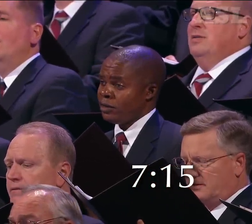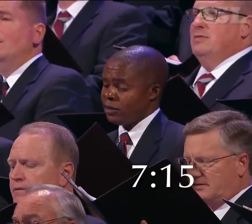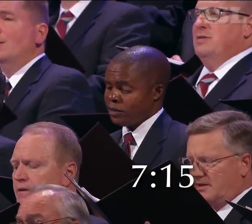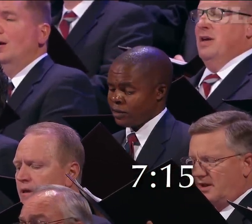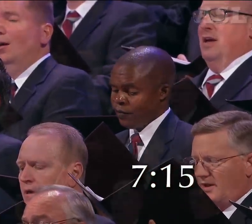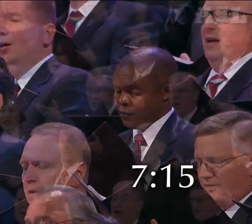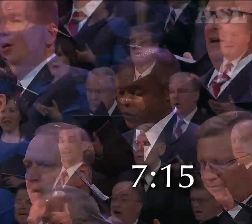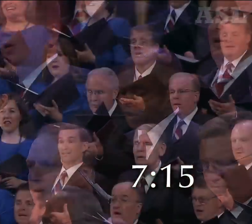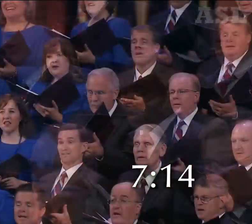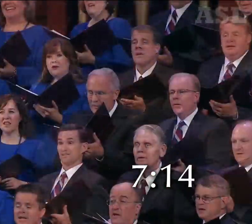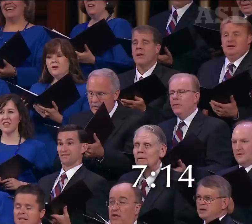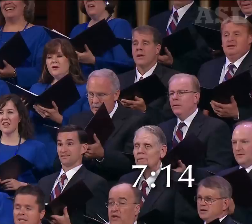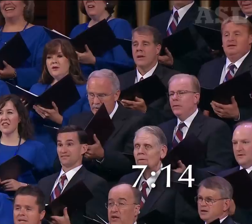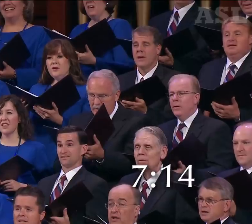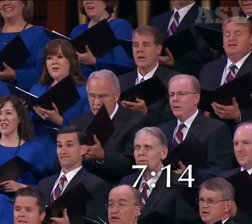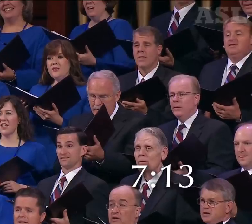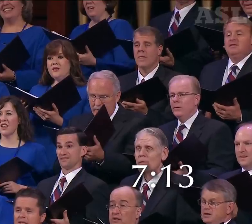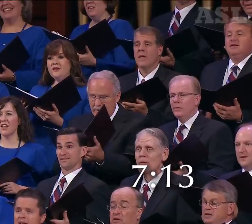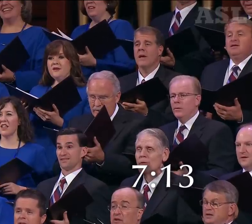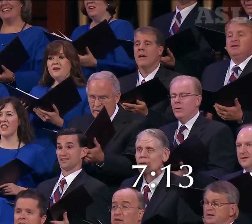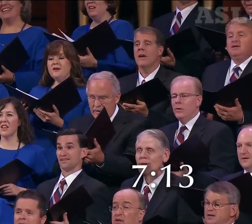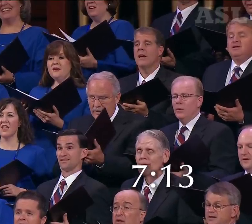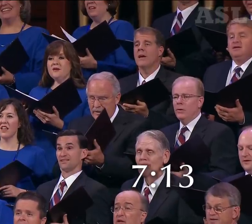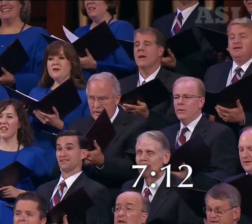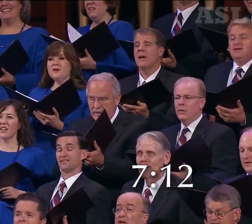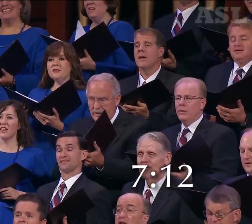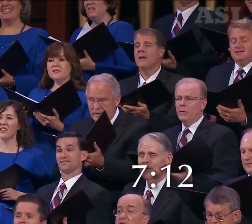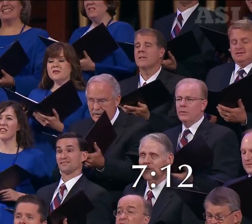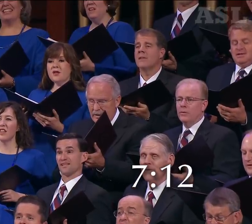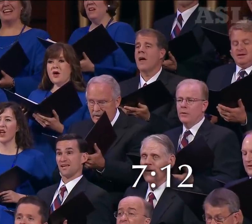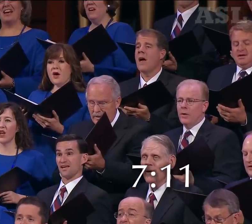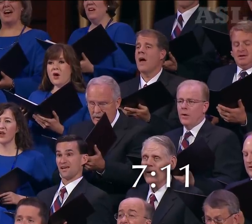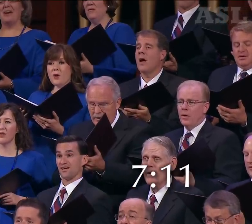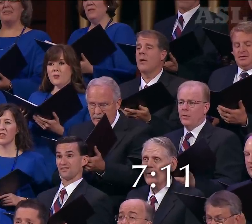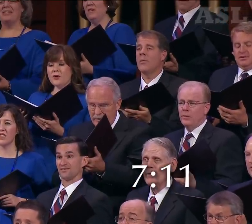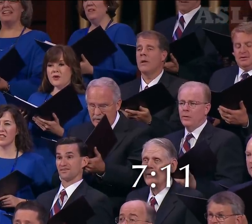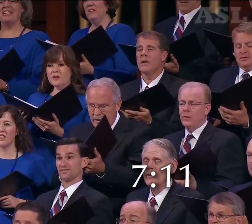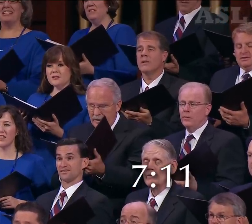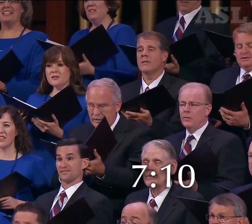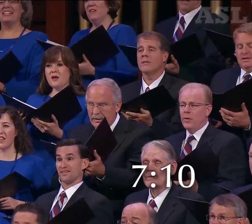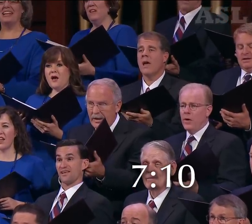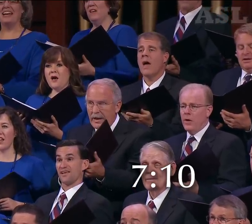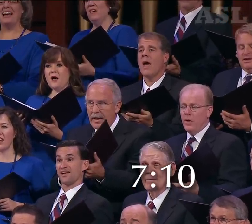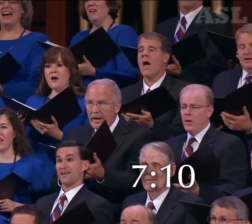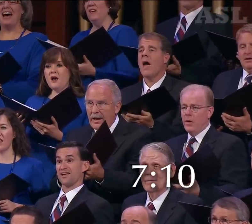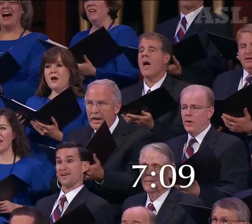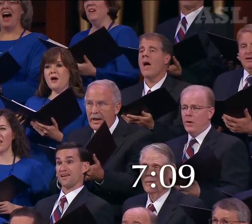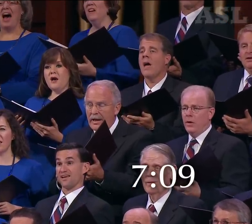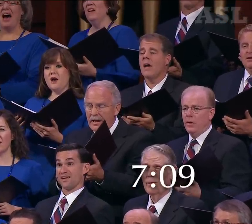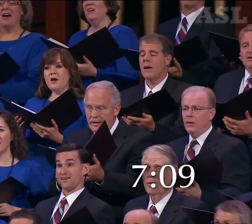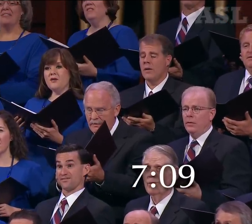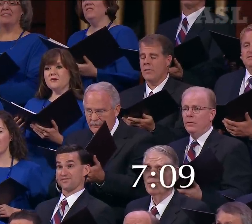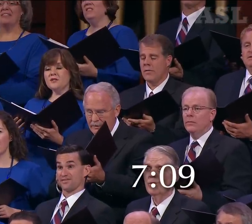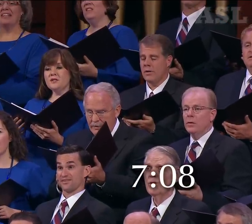THIS IS THE ENGLISH CLOSED CAPTION CHANNEL OF THE CHURCH OF JESUS CHRIST OF LATTER-DAY SAINTS.